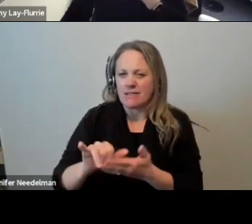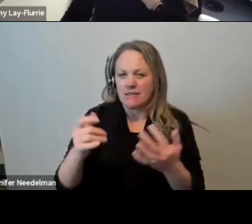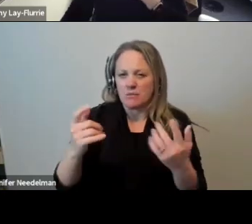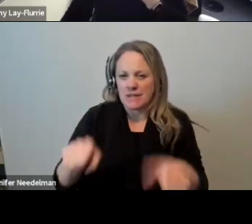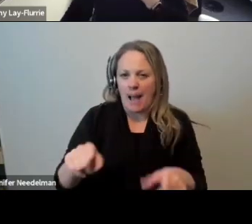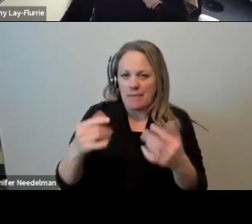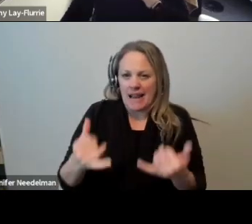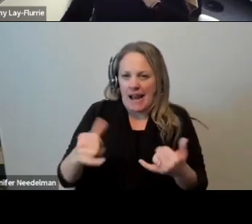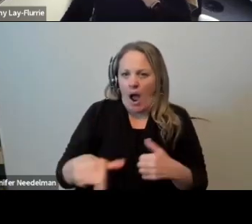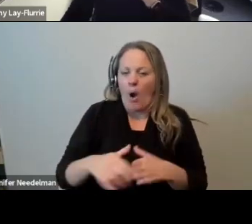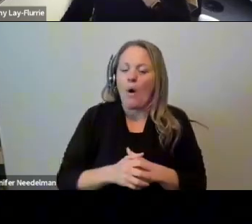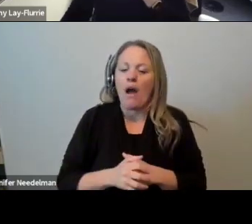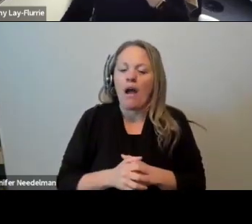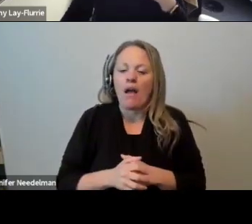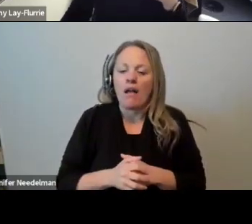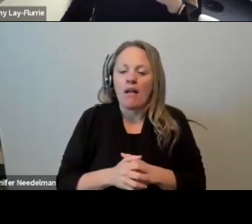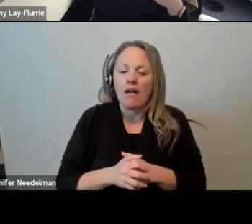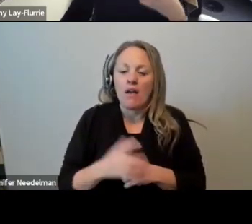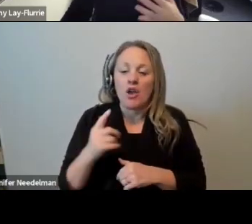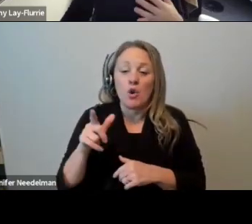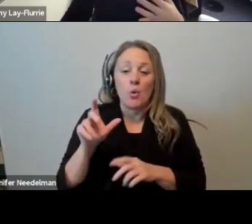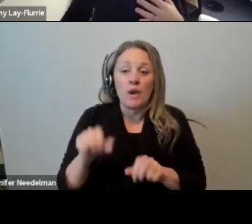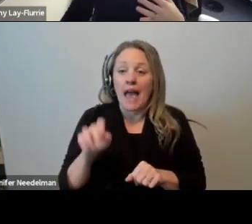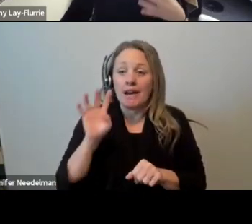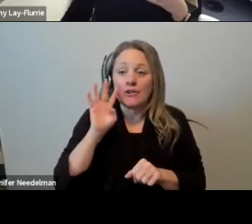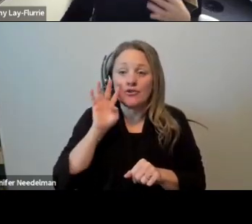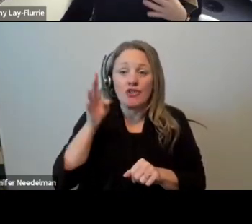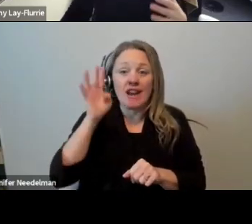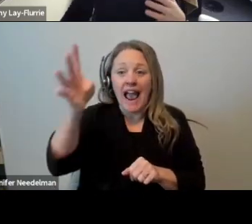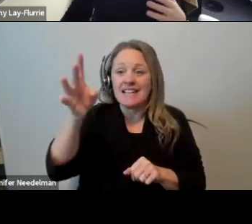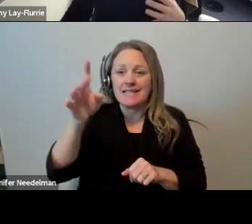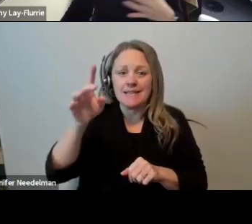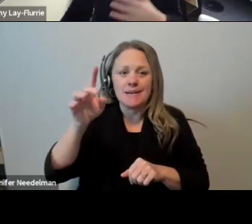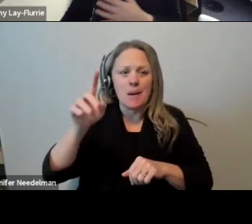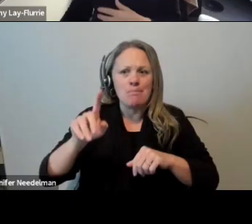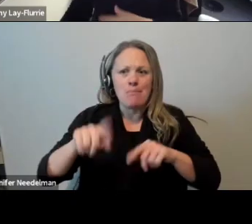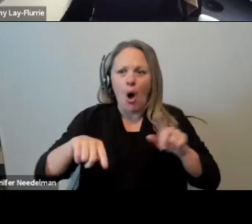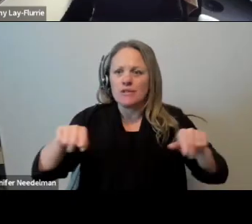and this is where you can create multi-layer agents that will do work for you.